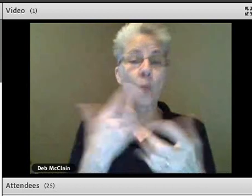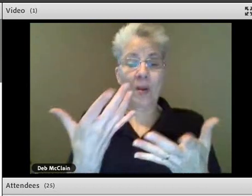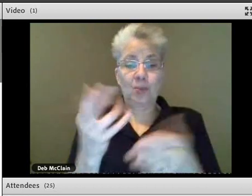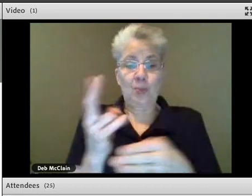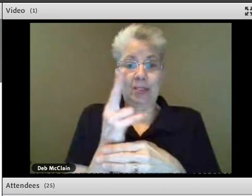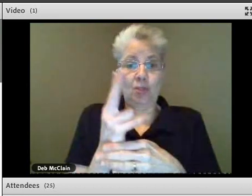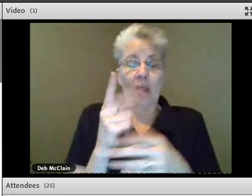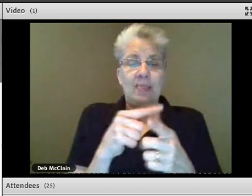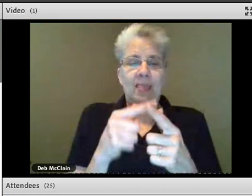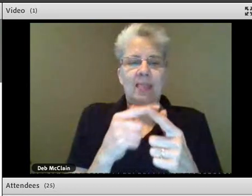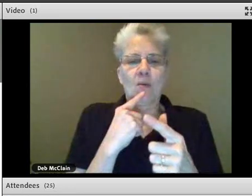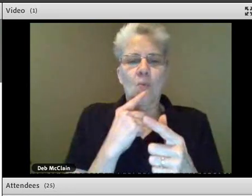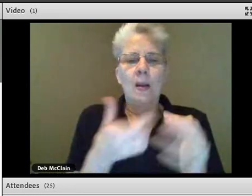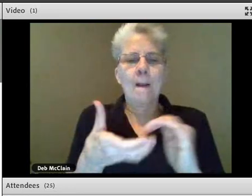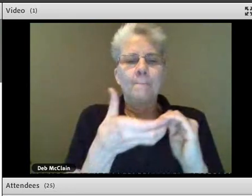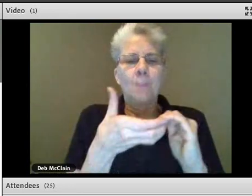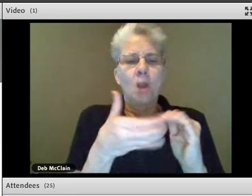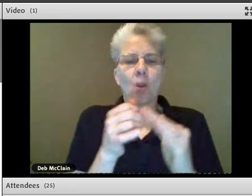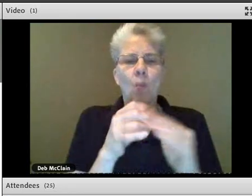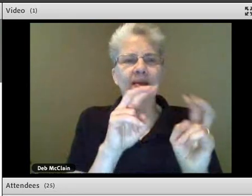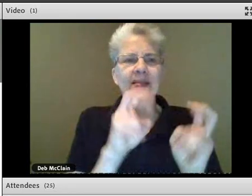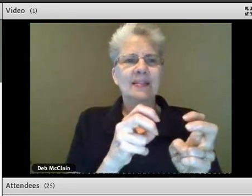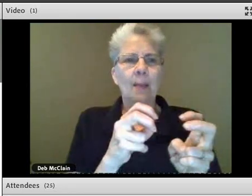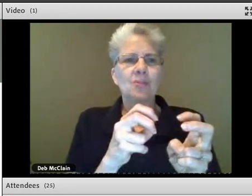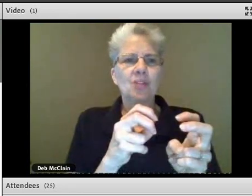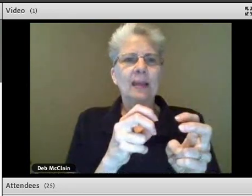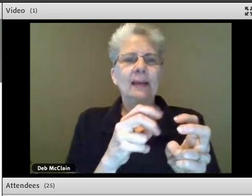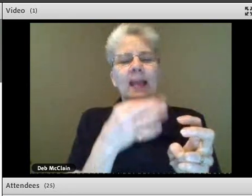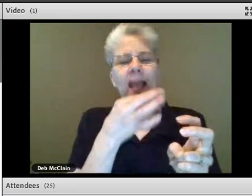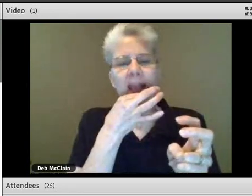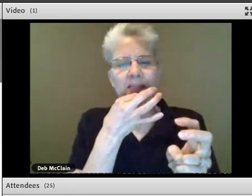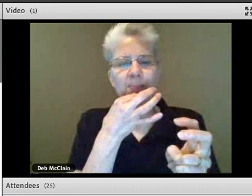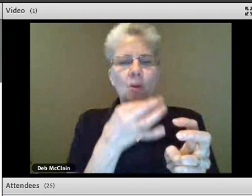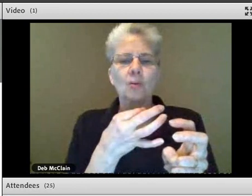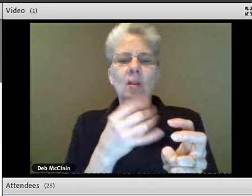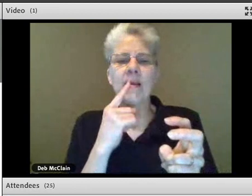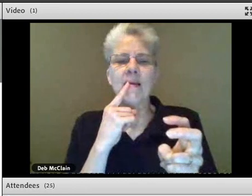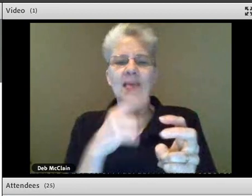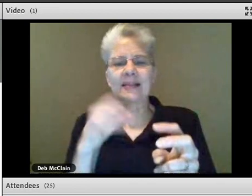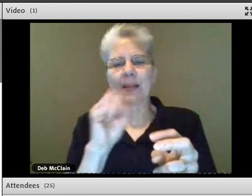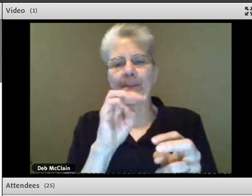they would usually partner with the subject matter expert, or SME, is what they're abbreviated as,